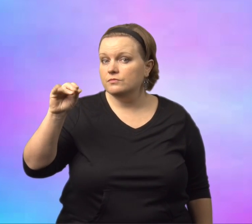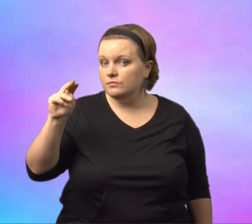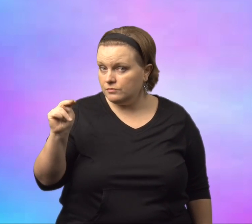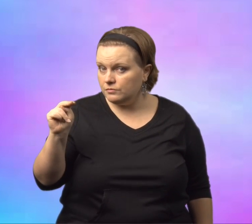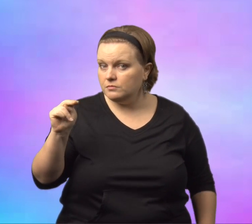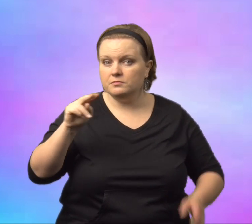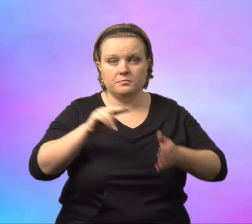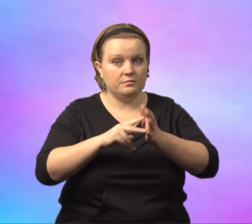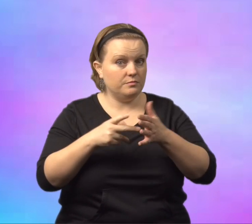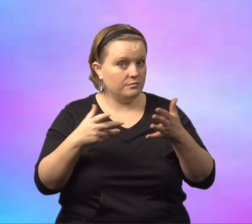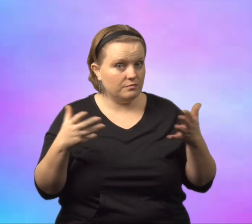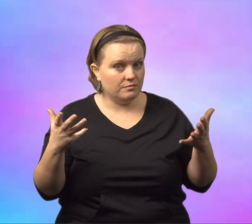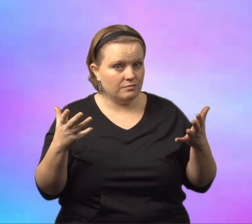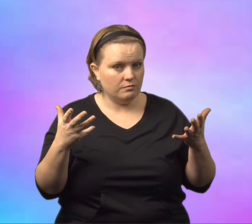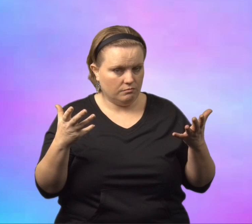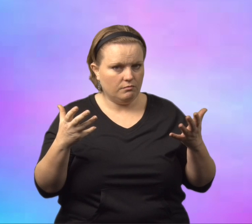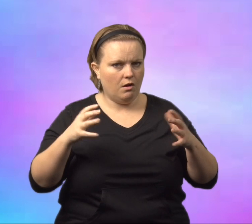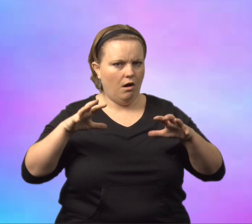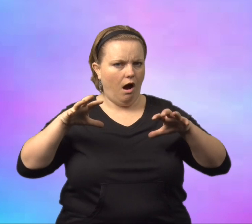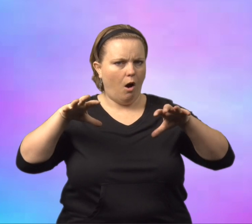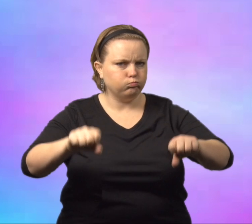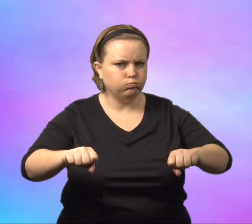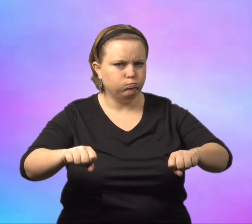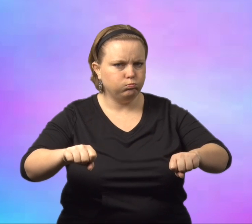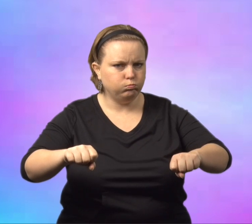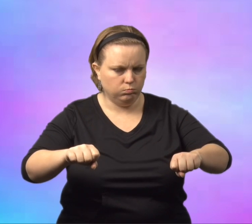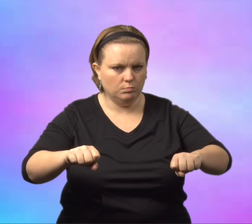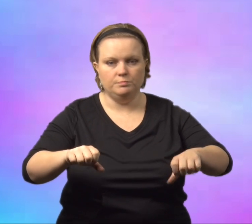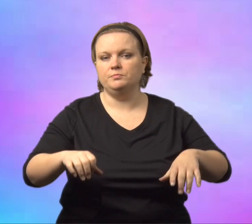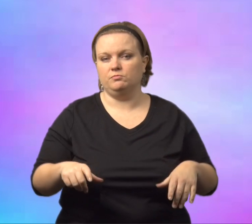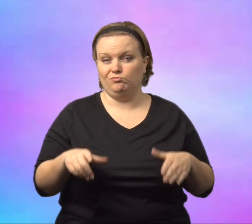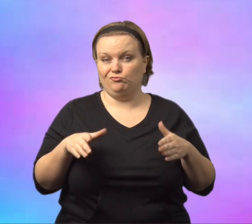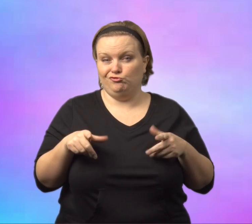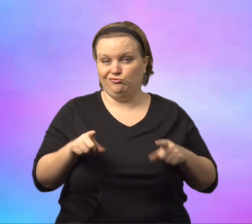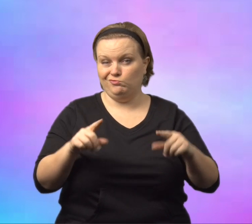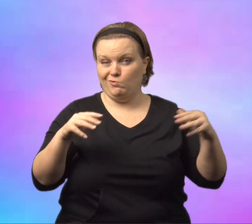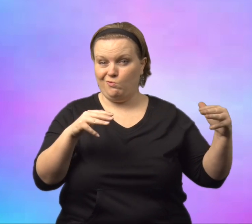Occupation. Occupation means to take over something.